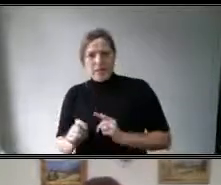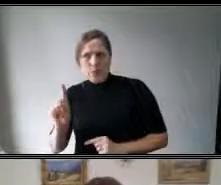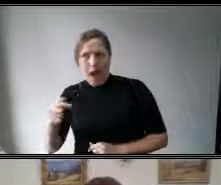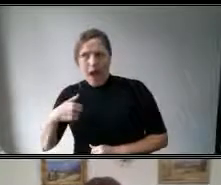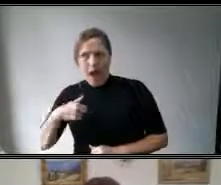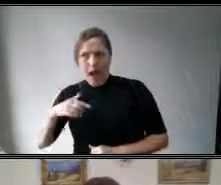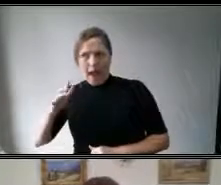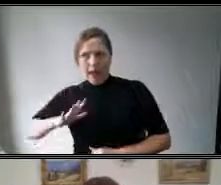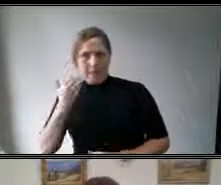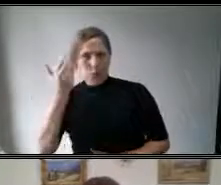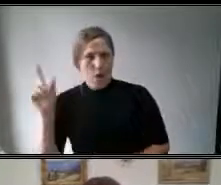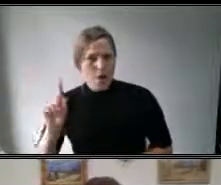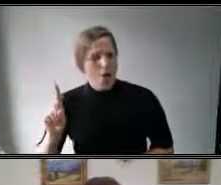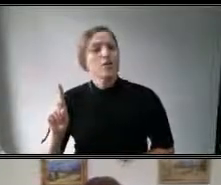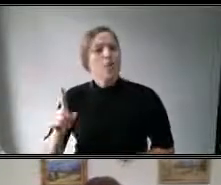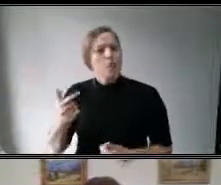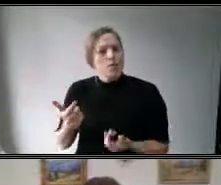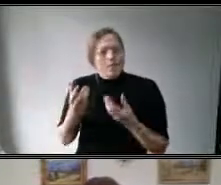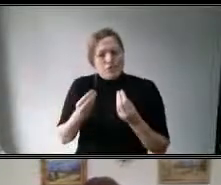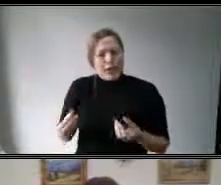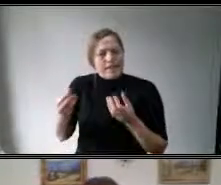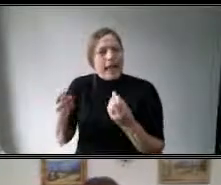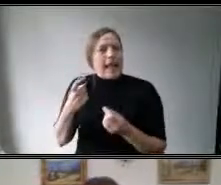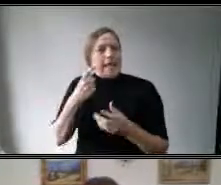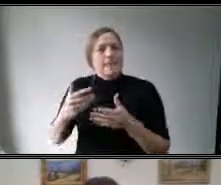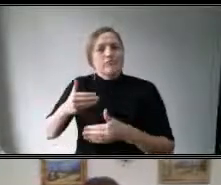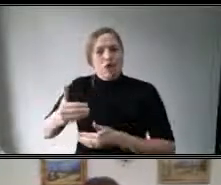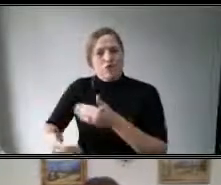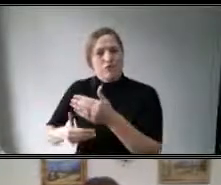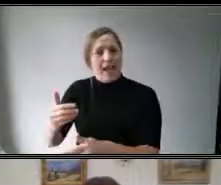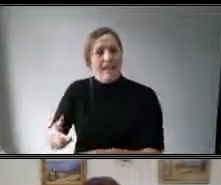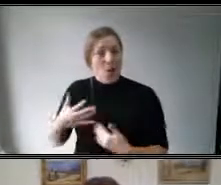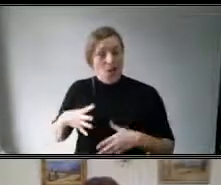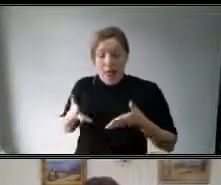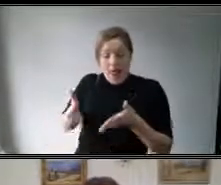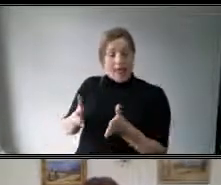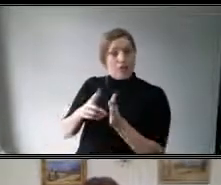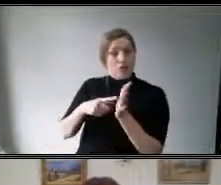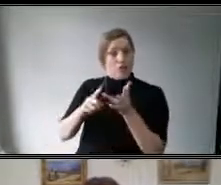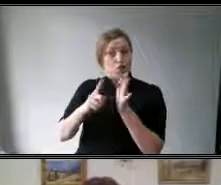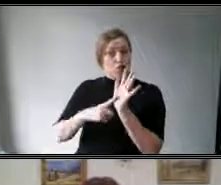it was a very gentle process and very much led by him as well um talking to us about his needs